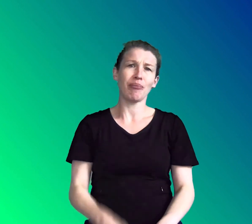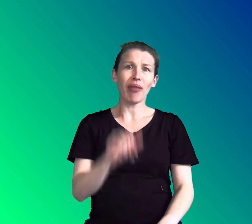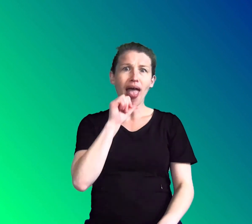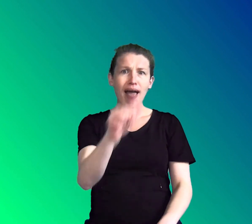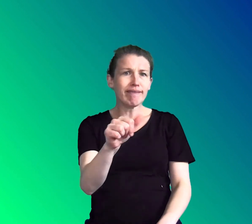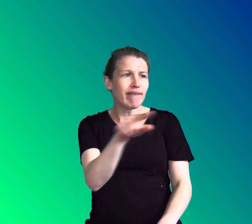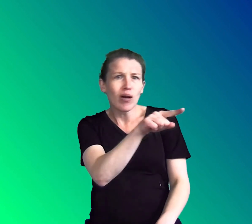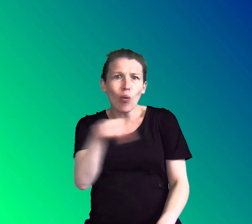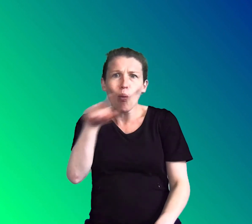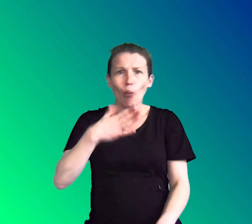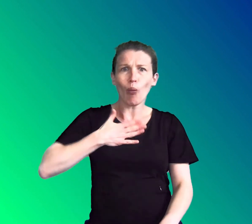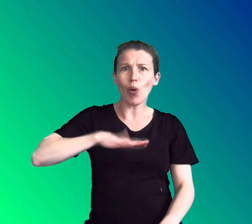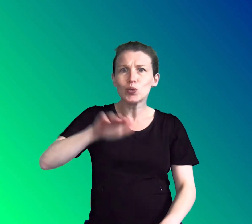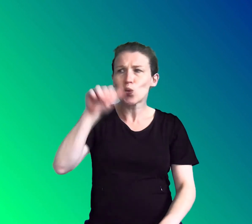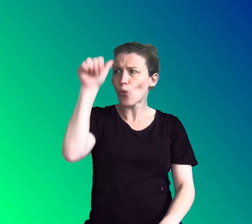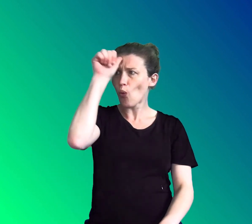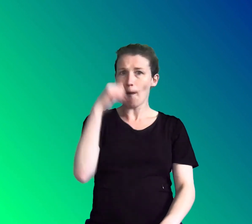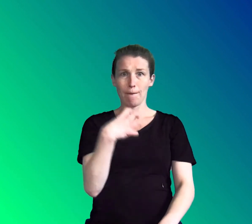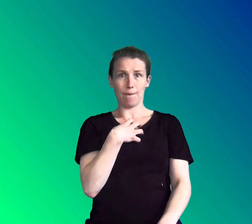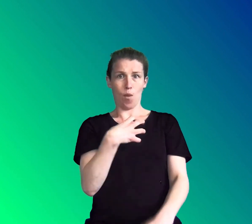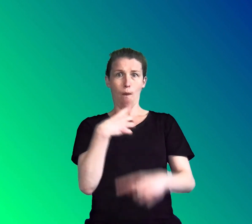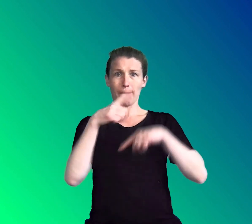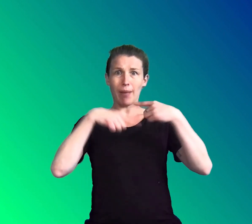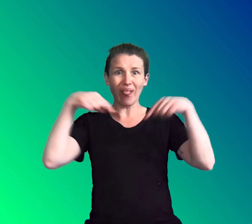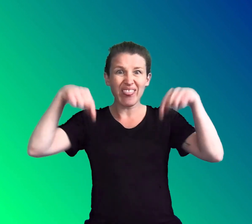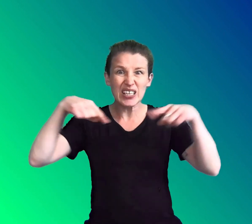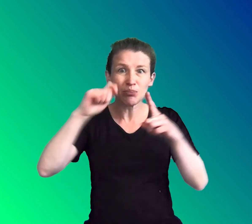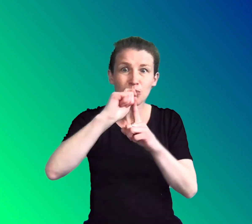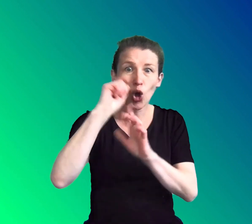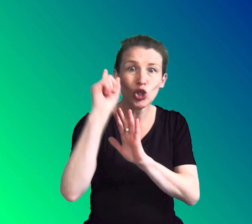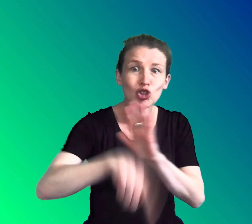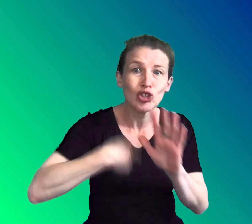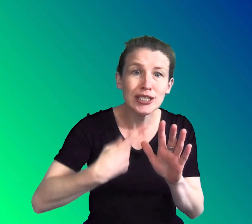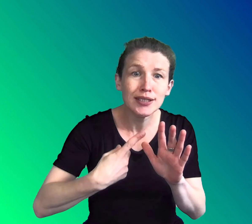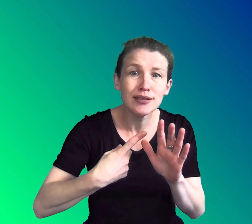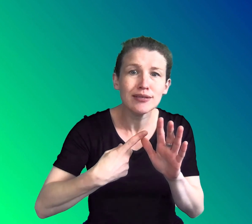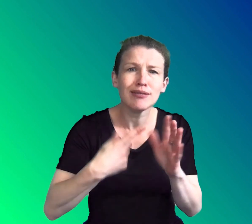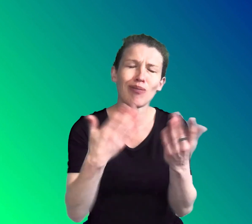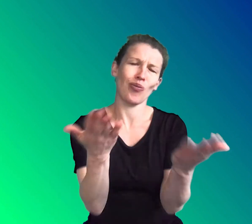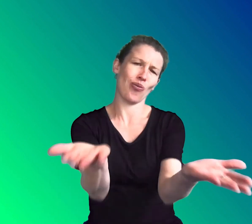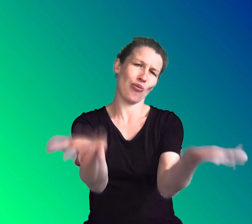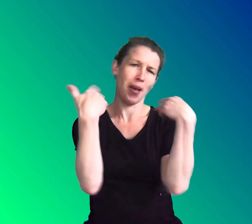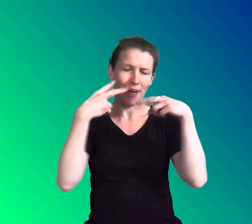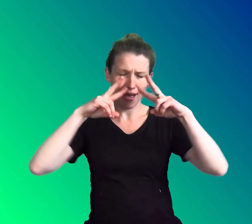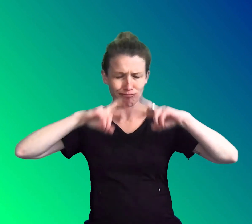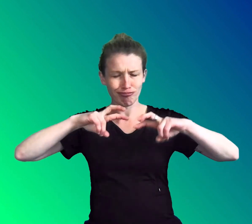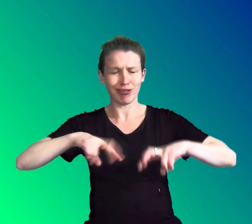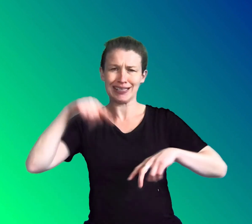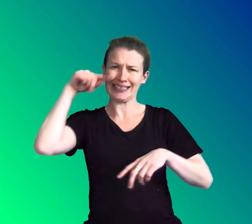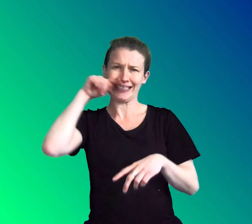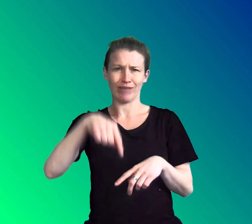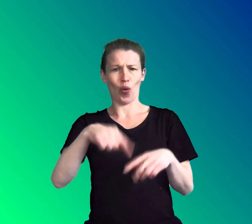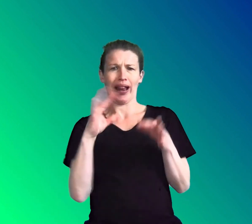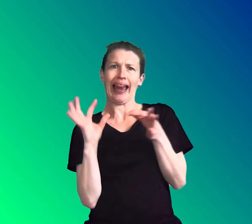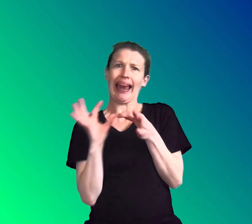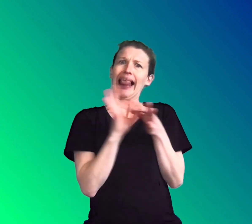If you want to know more about this project, have a look in the links below.